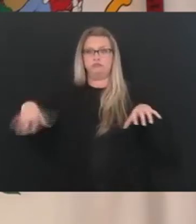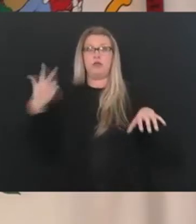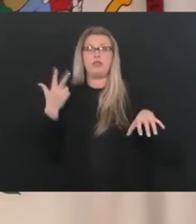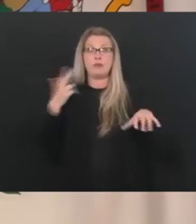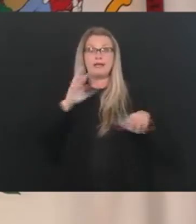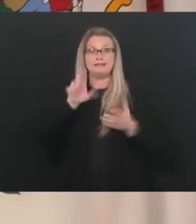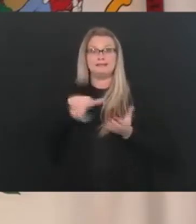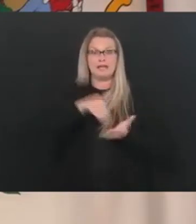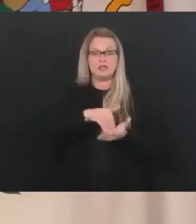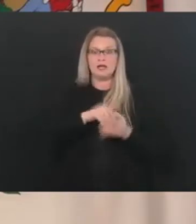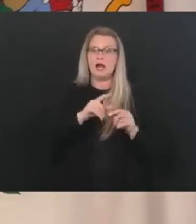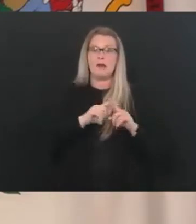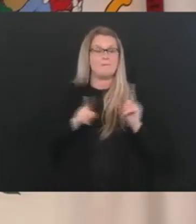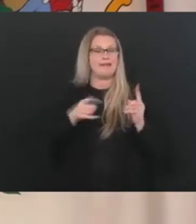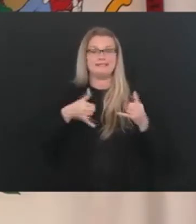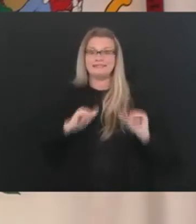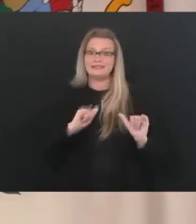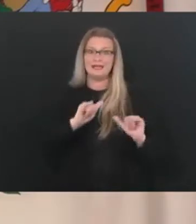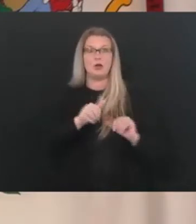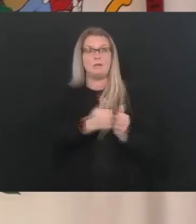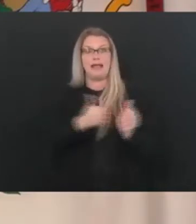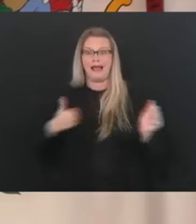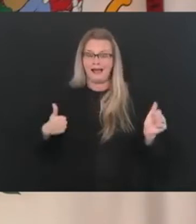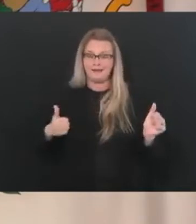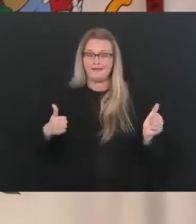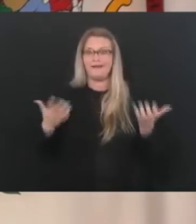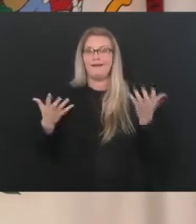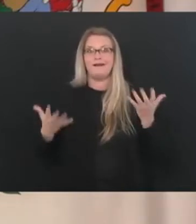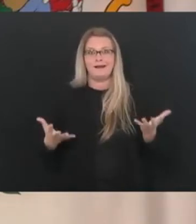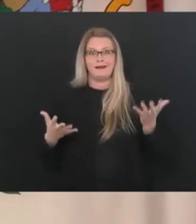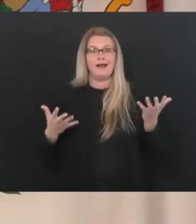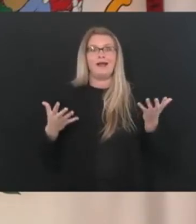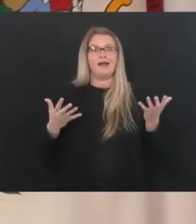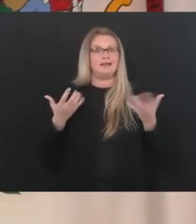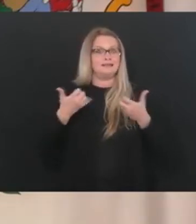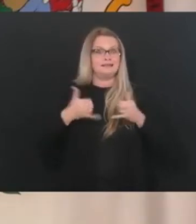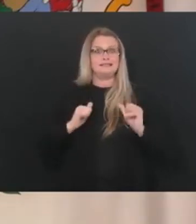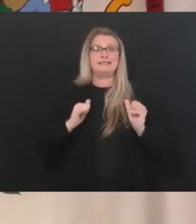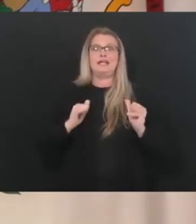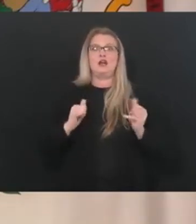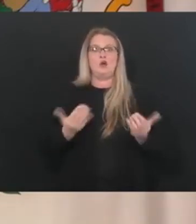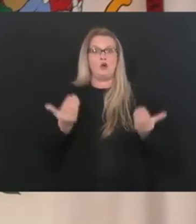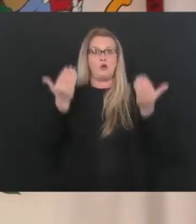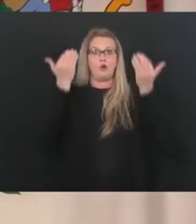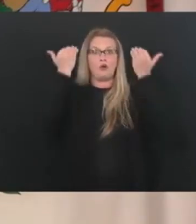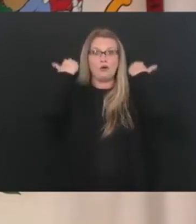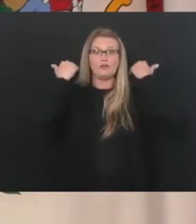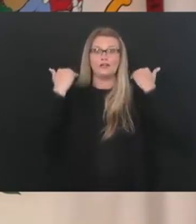SO WE WENT FROM ONE CALL CENTER TO THREE, AND WE MADE GREAT PROGRESS, BUT WE'RE STILL NOT